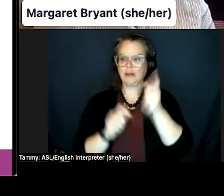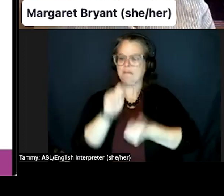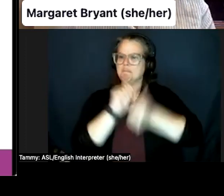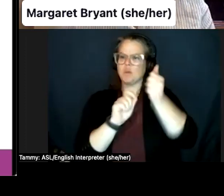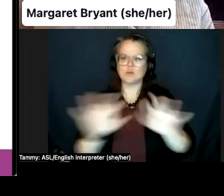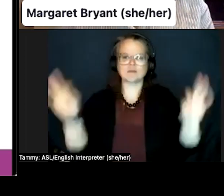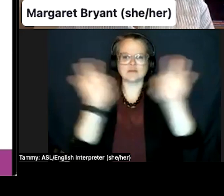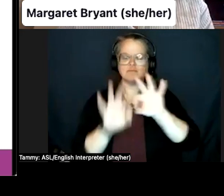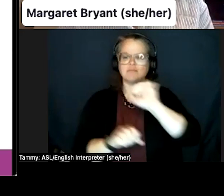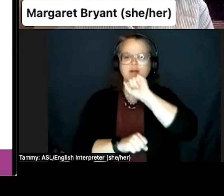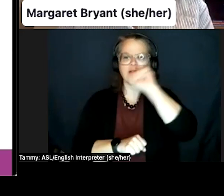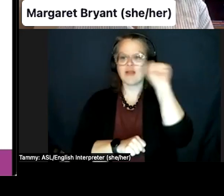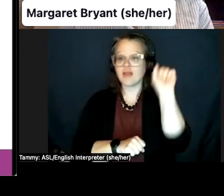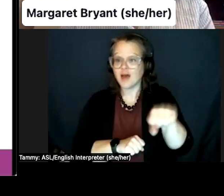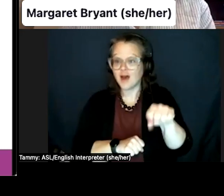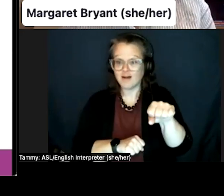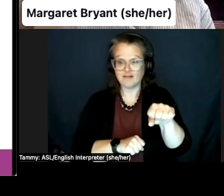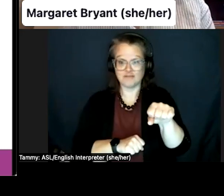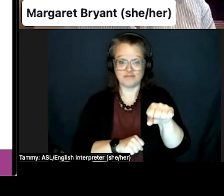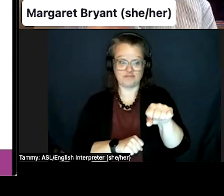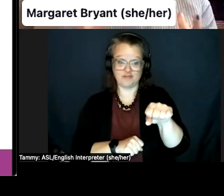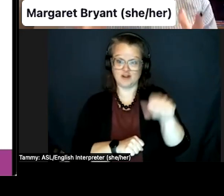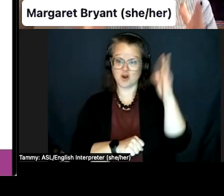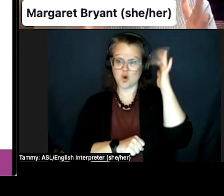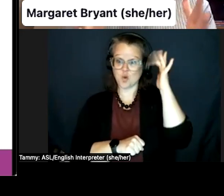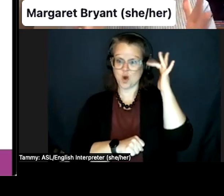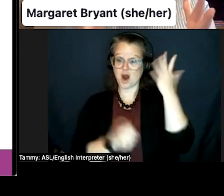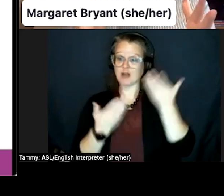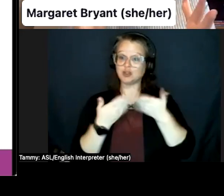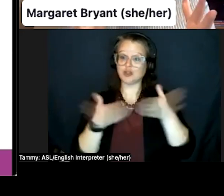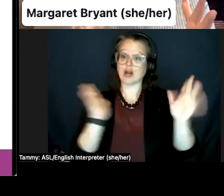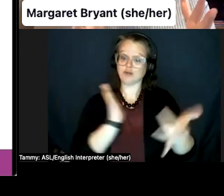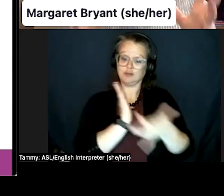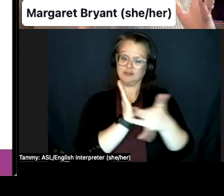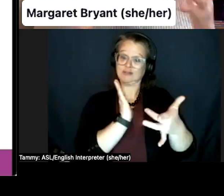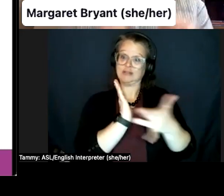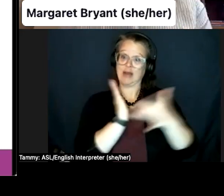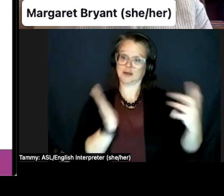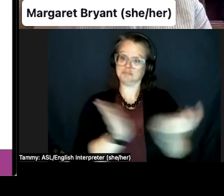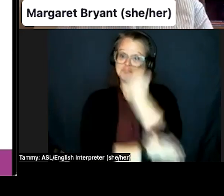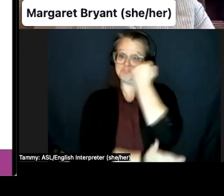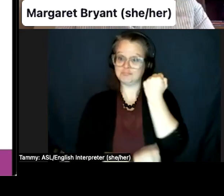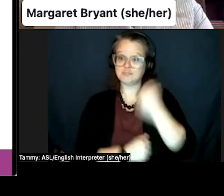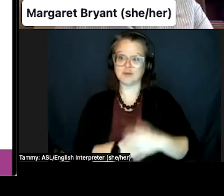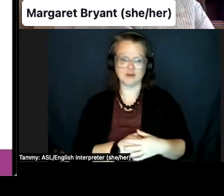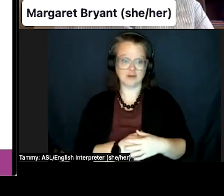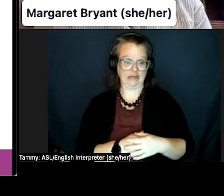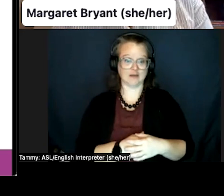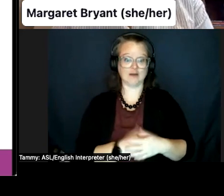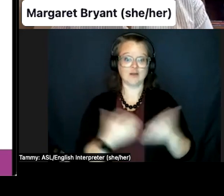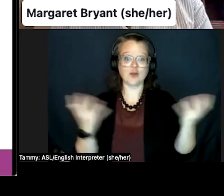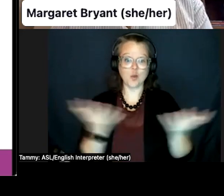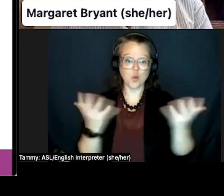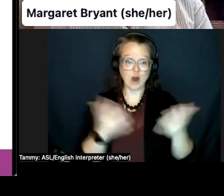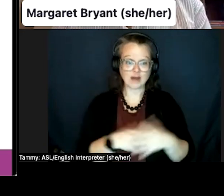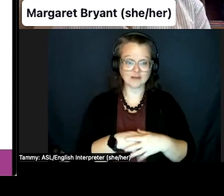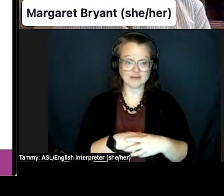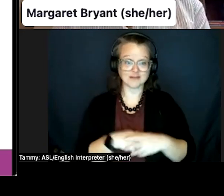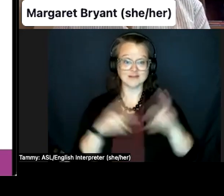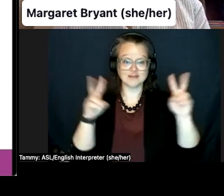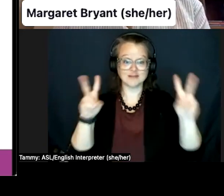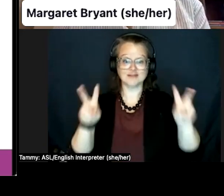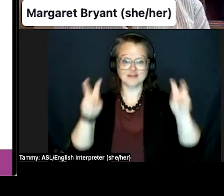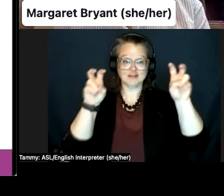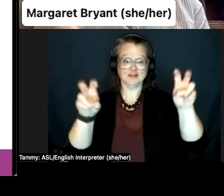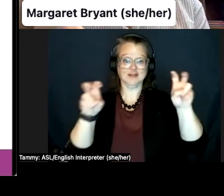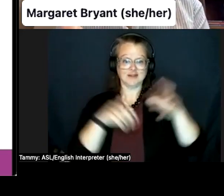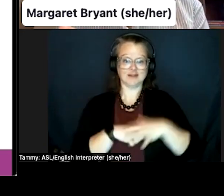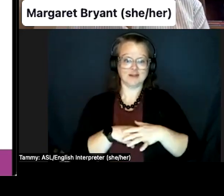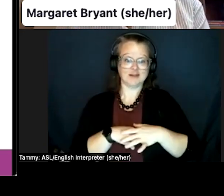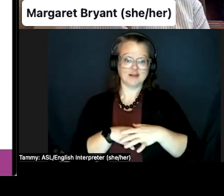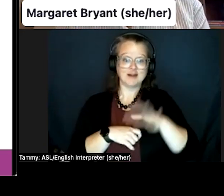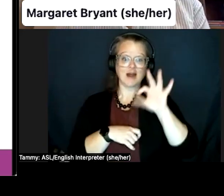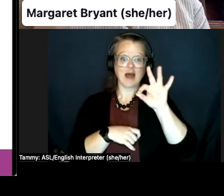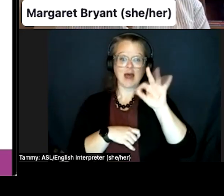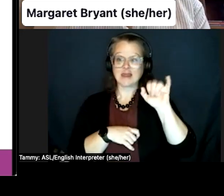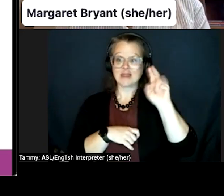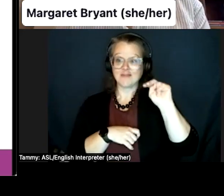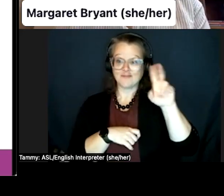one of my tech favourites today is the find a time feature, which I just adore it. Lauren, could you